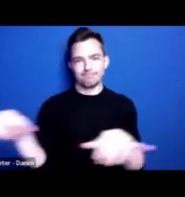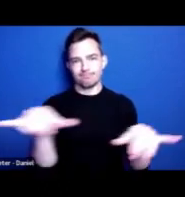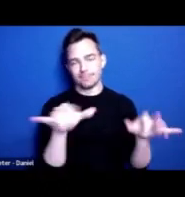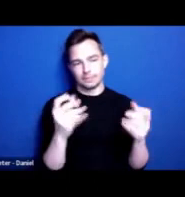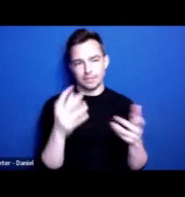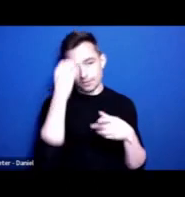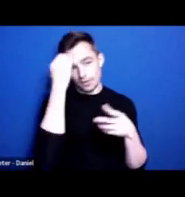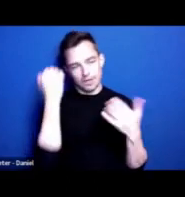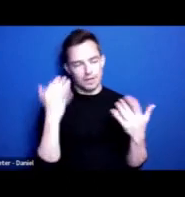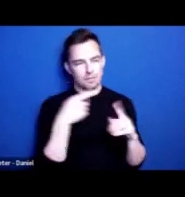forward. So next slide, please.